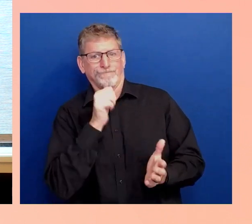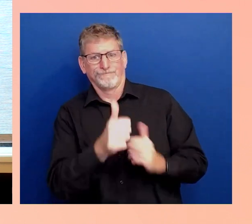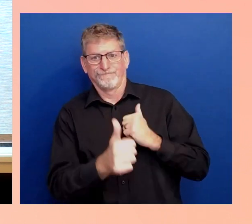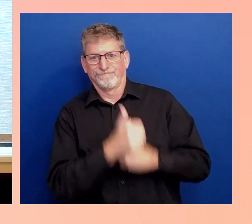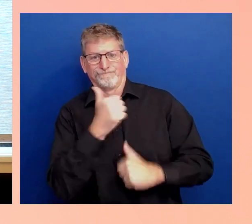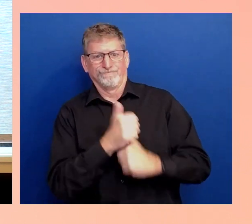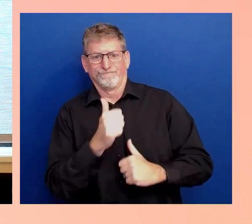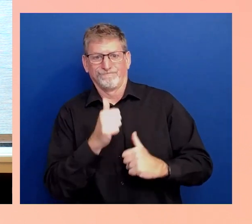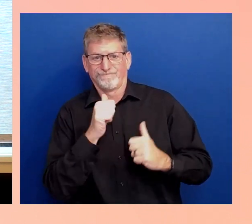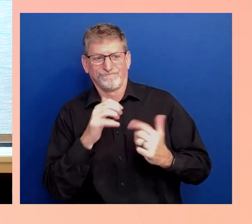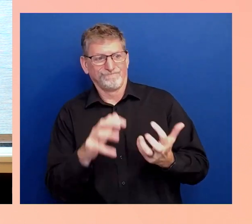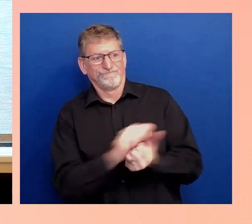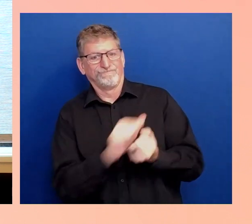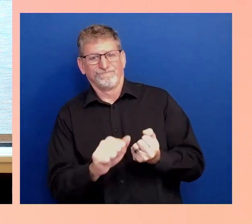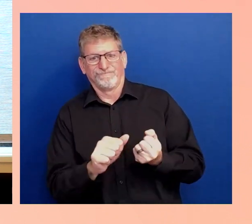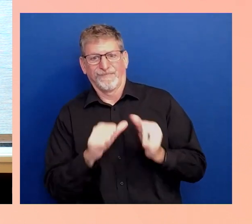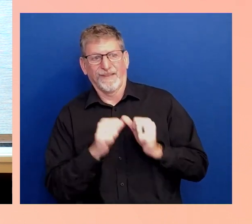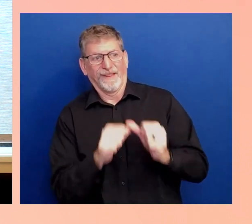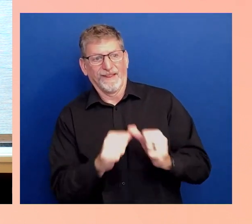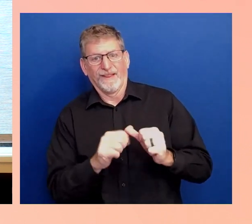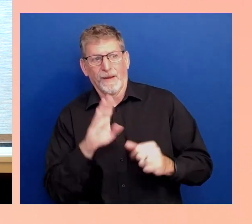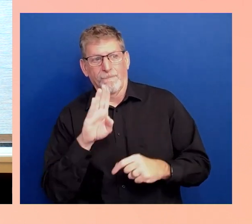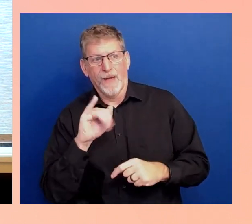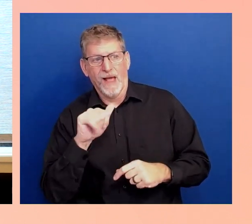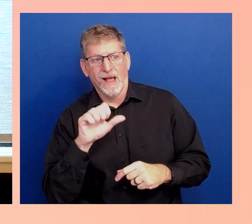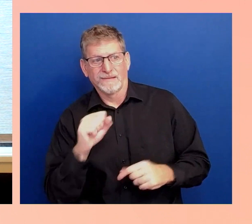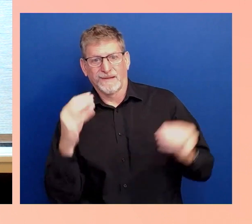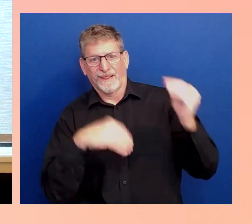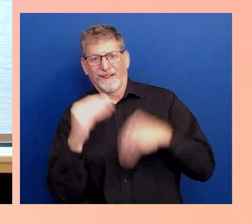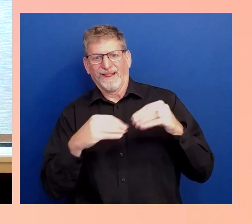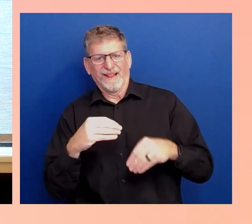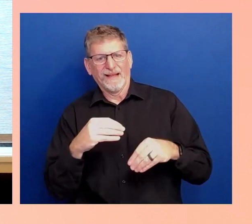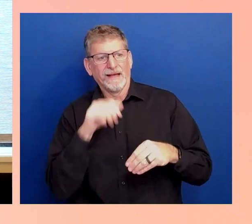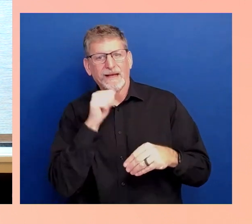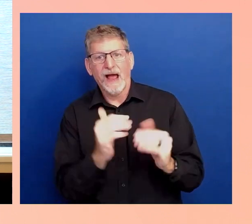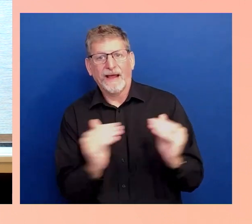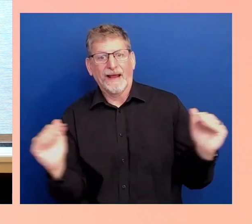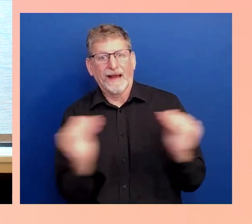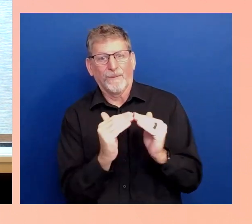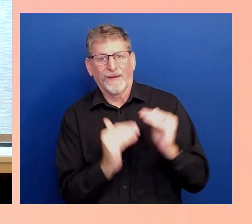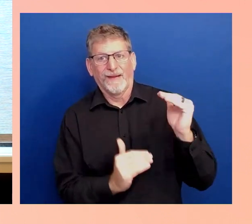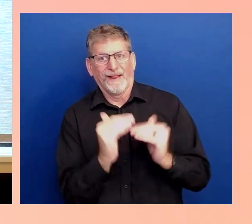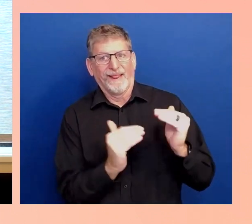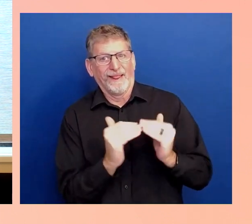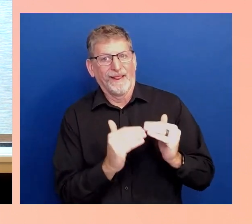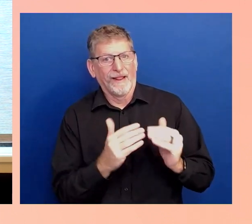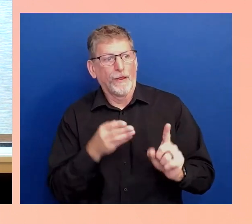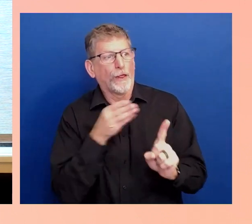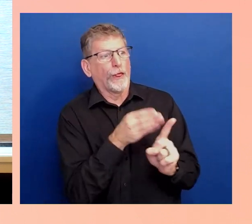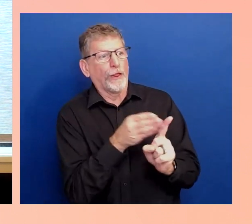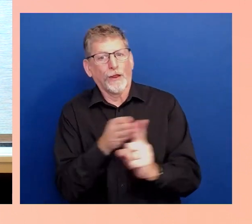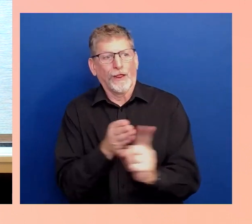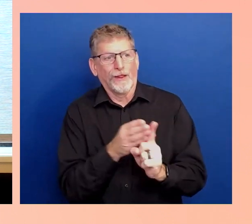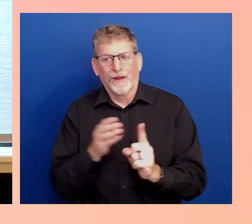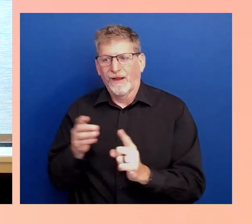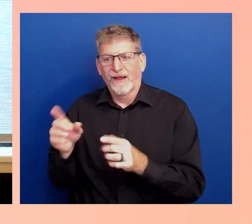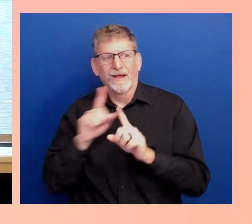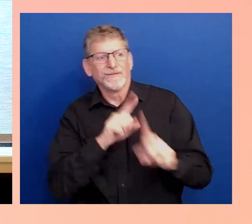because it's only as good as the data that you put into it. I think more now,